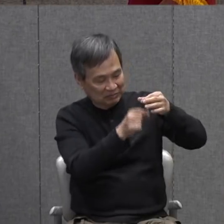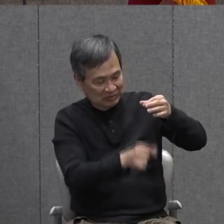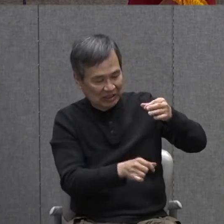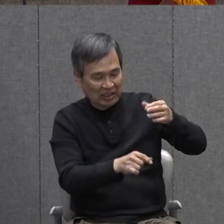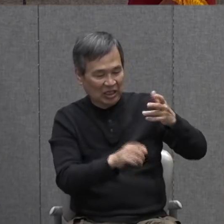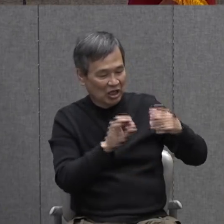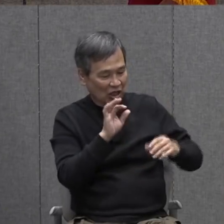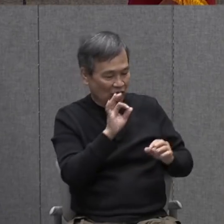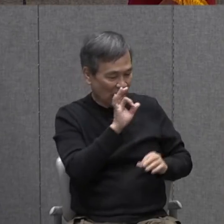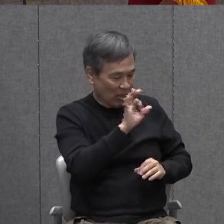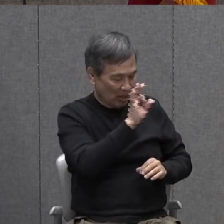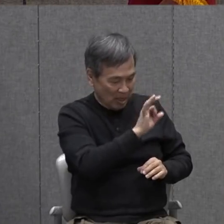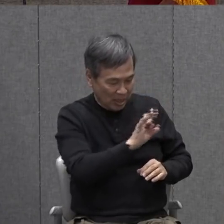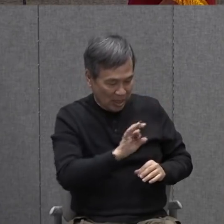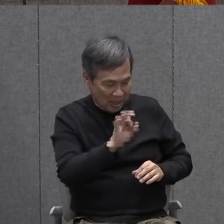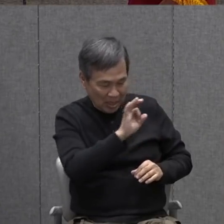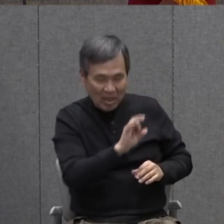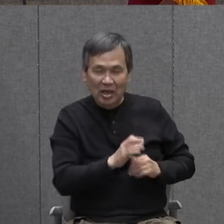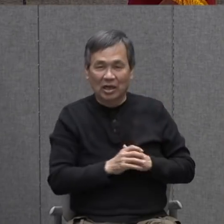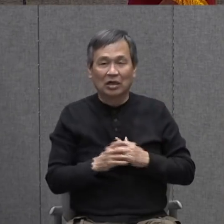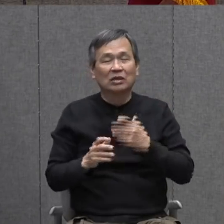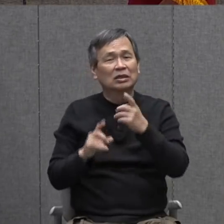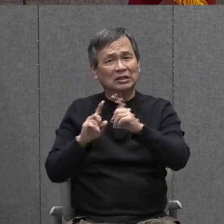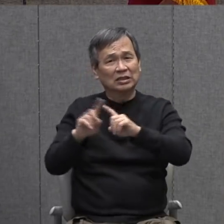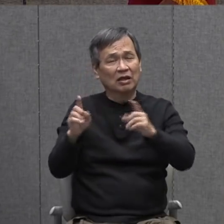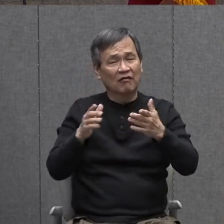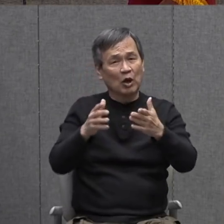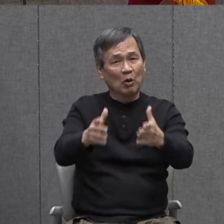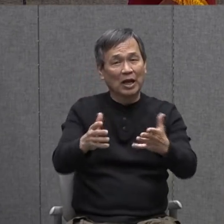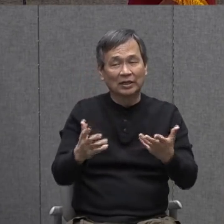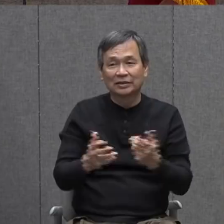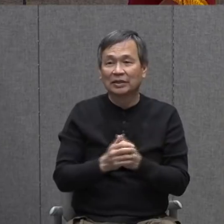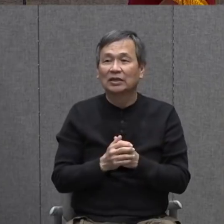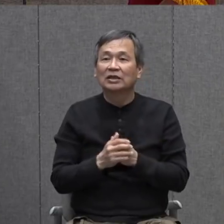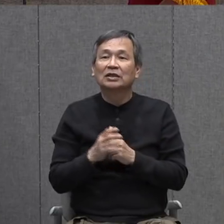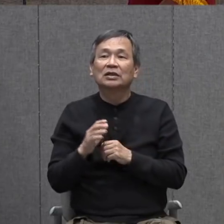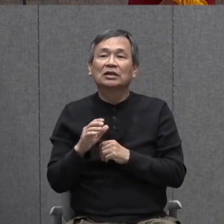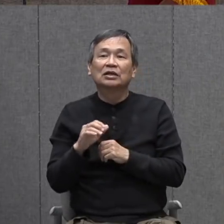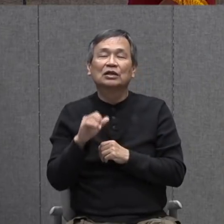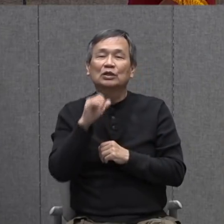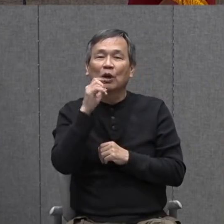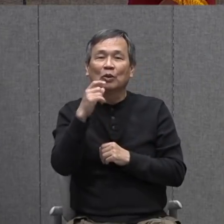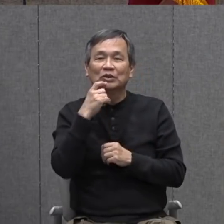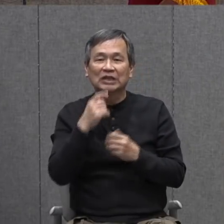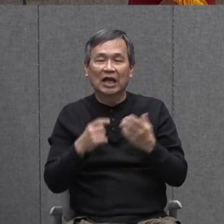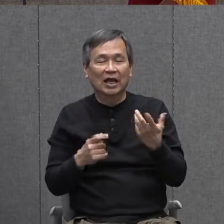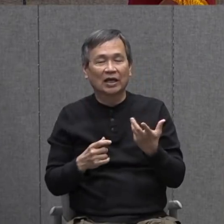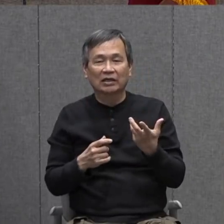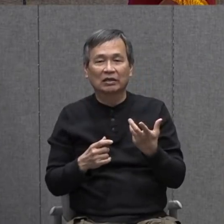you can talk about your artwork. I challenge you to not say that this was good or bad.